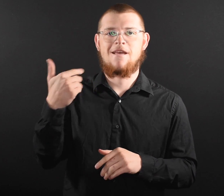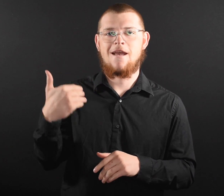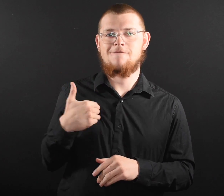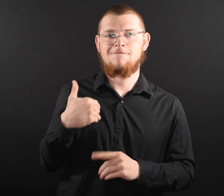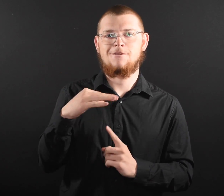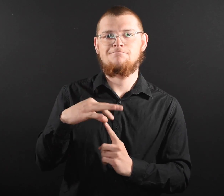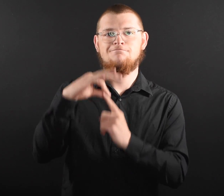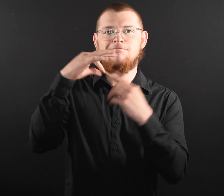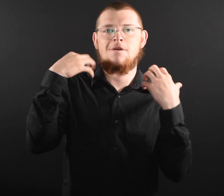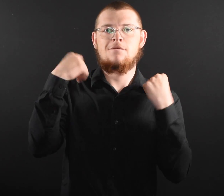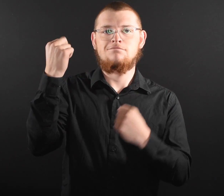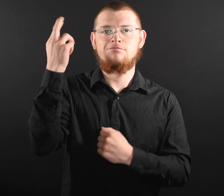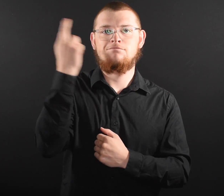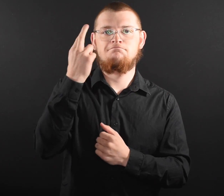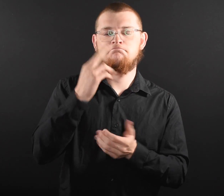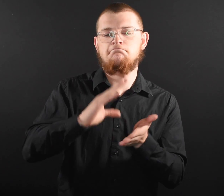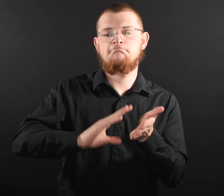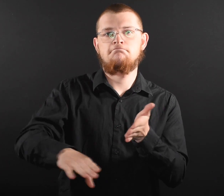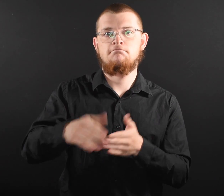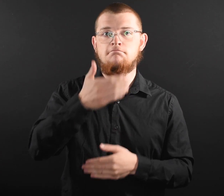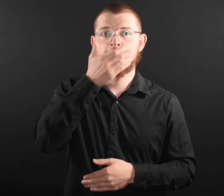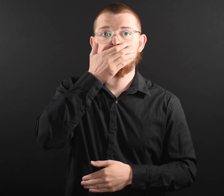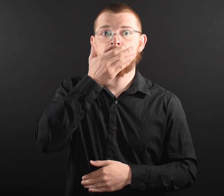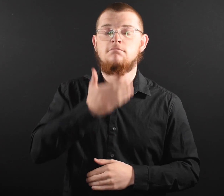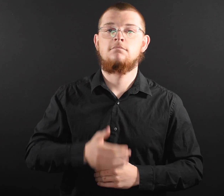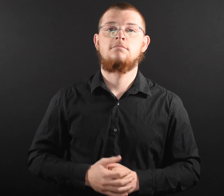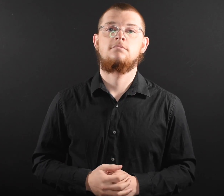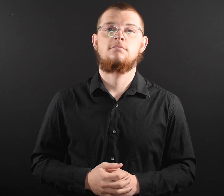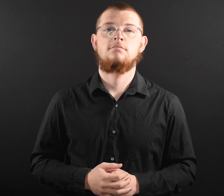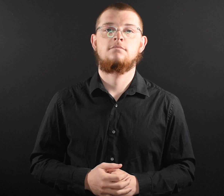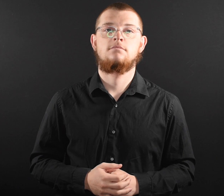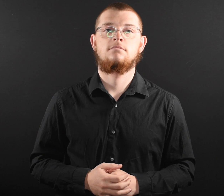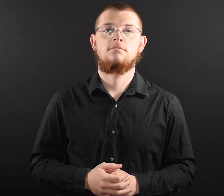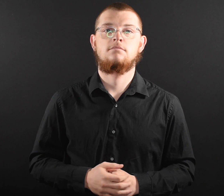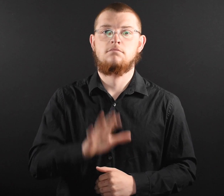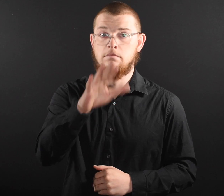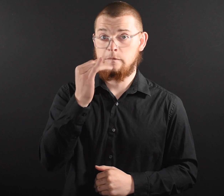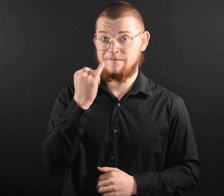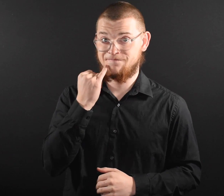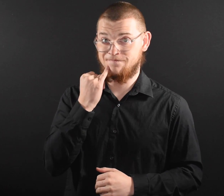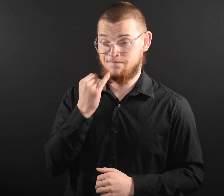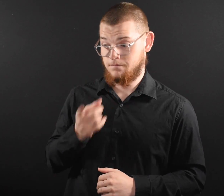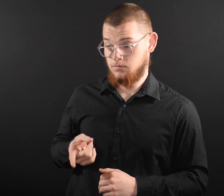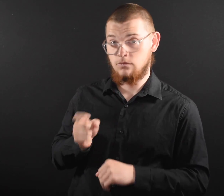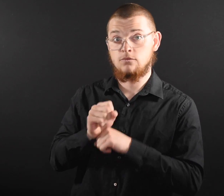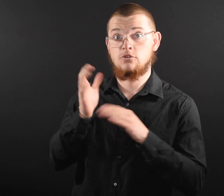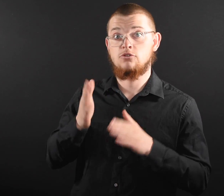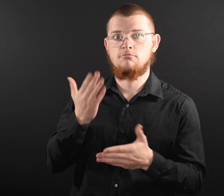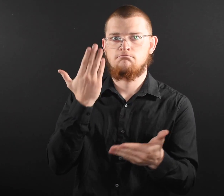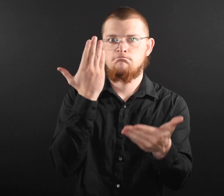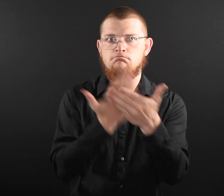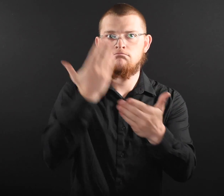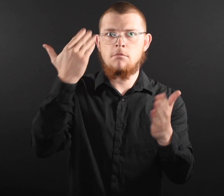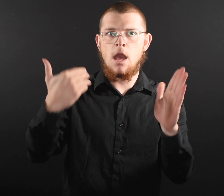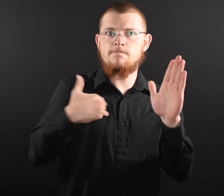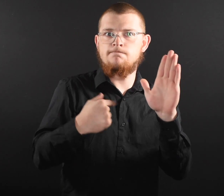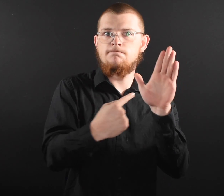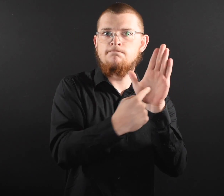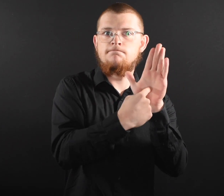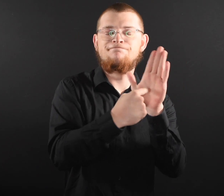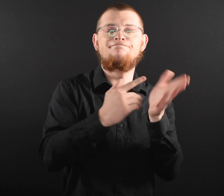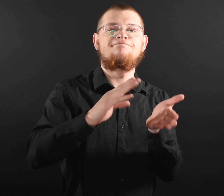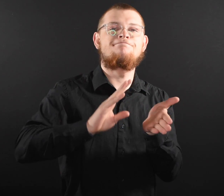face covering exemption for health reasons? If a food worker claims to be exempt from face